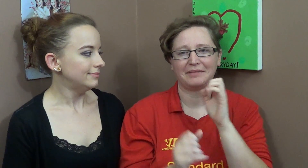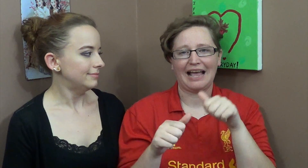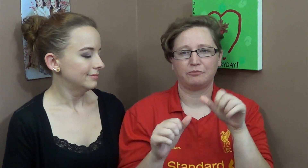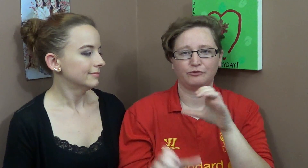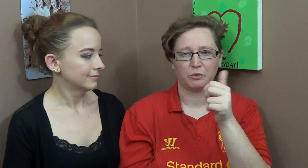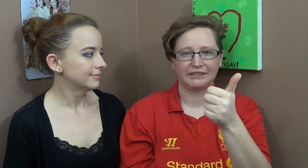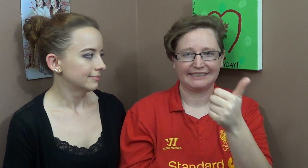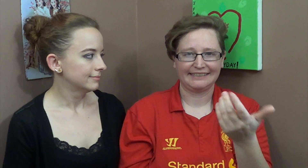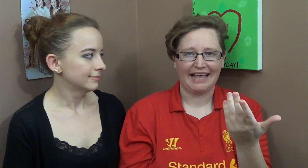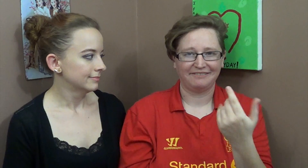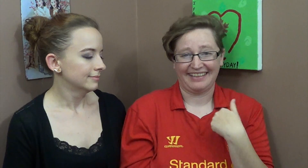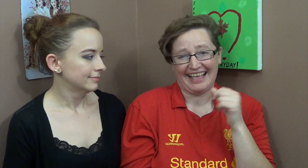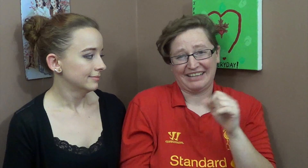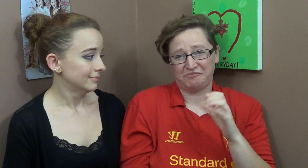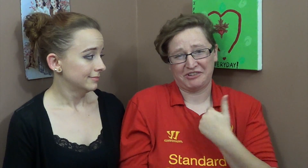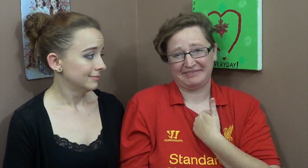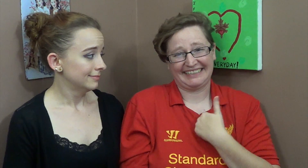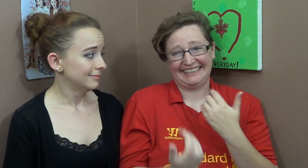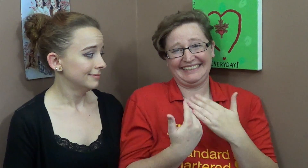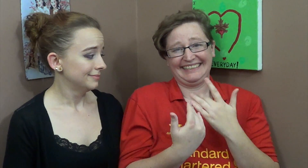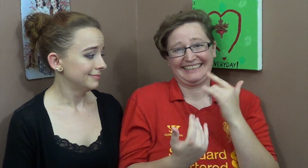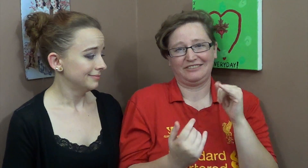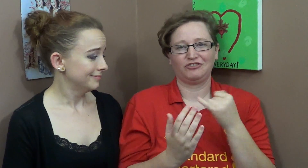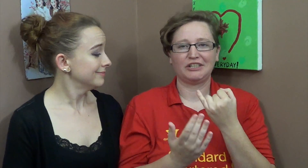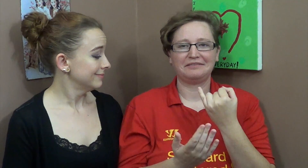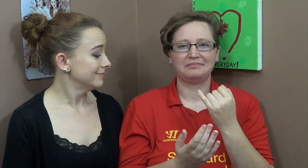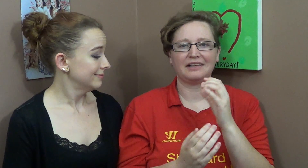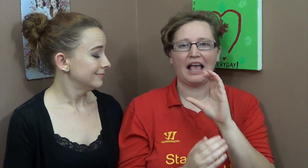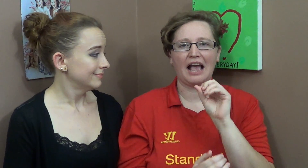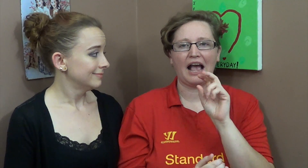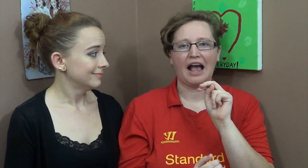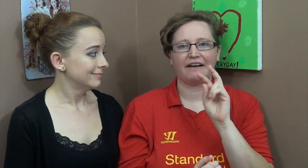to be able to do it yourself. I can do it myself. It's easy! Just